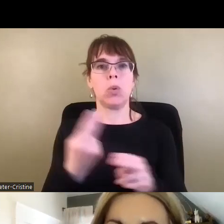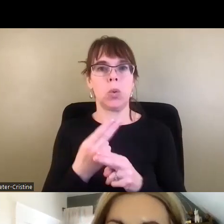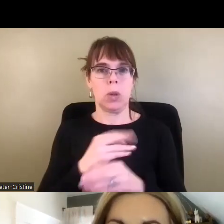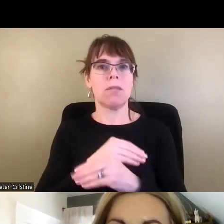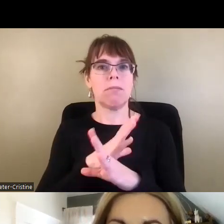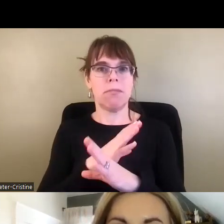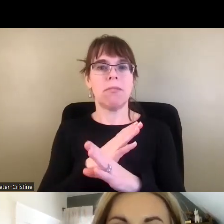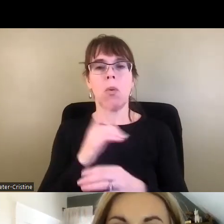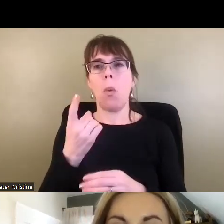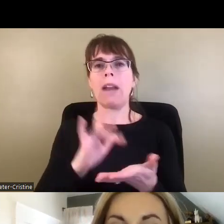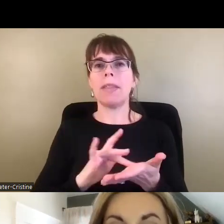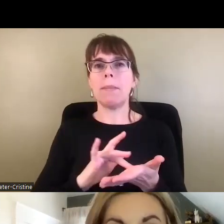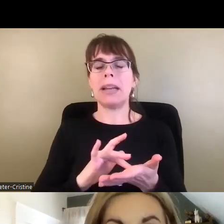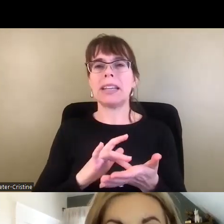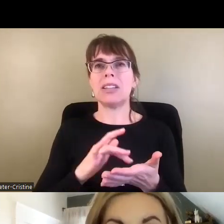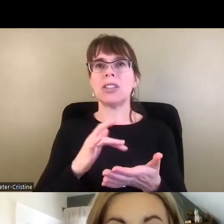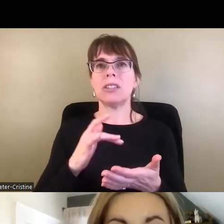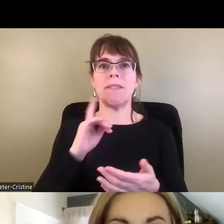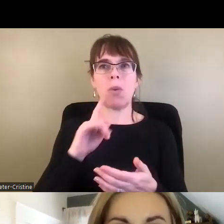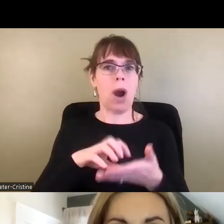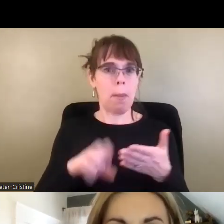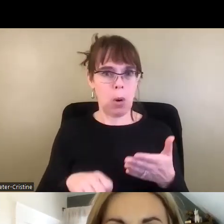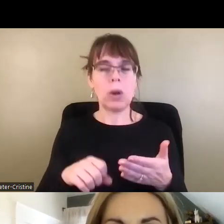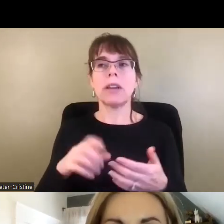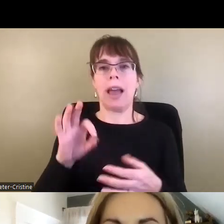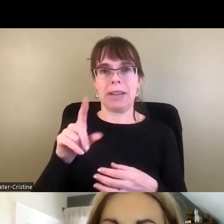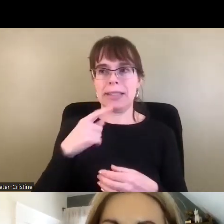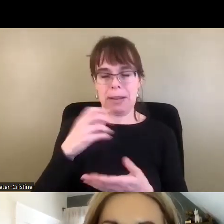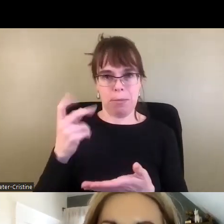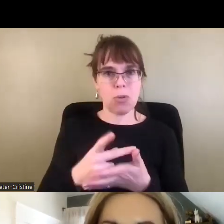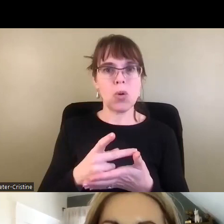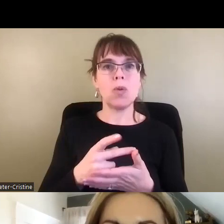the medications used in medication abortion. Some of you may be aware of this,